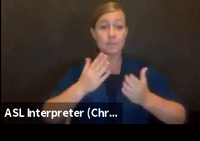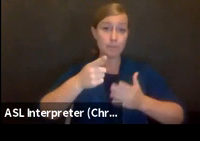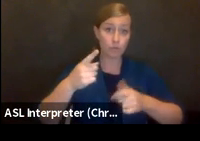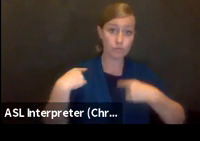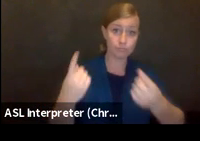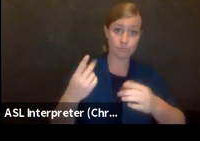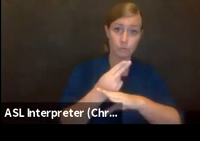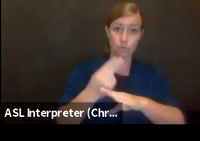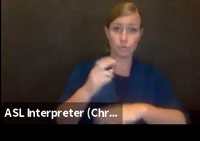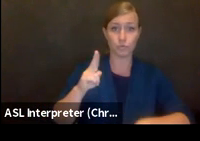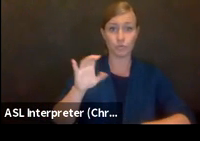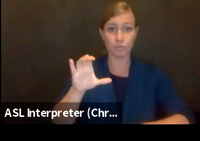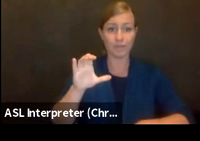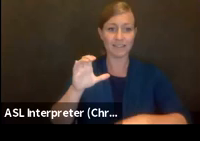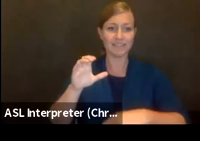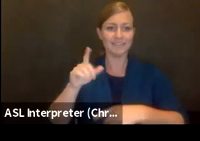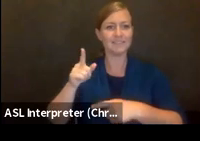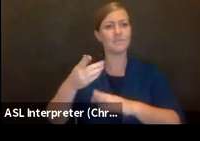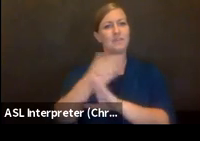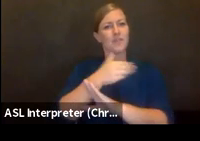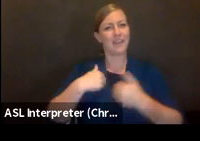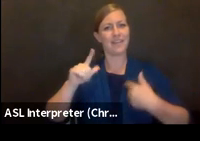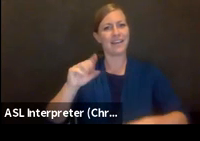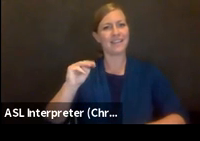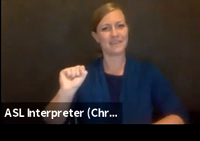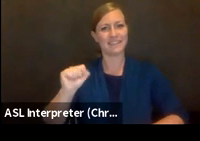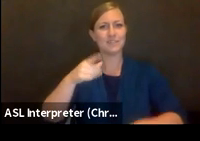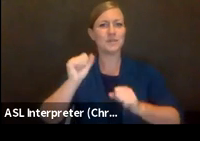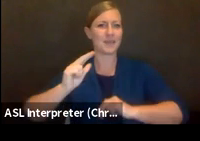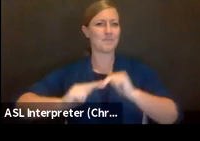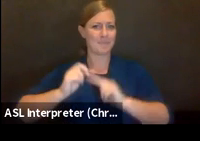ESD 189 - Amy Colburn: You know when you were in before you had an LM s you can build the rubrics within